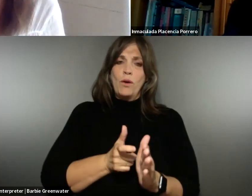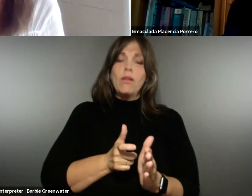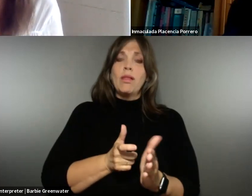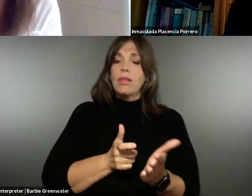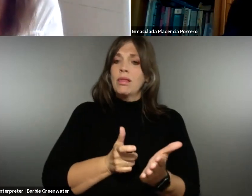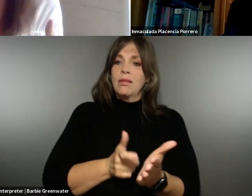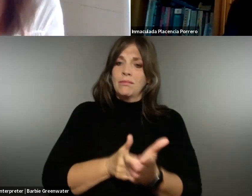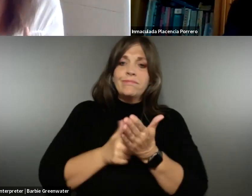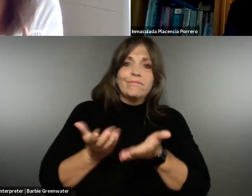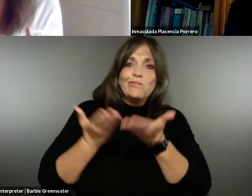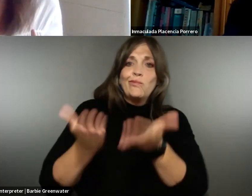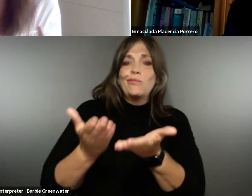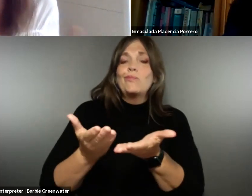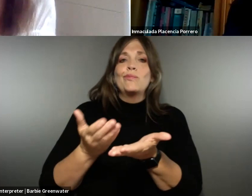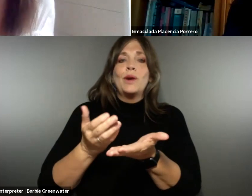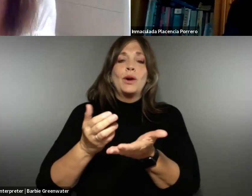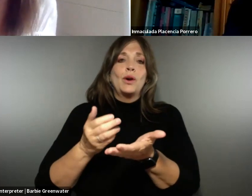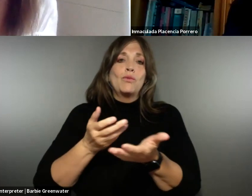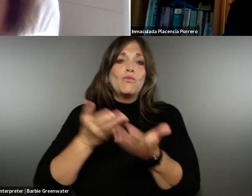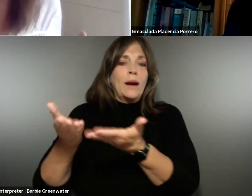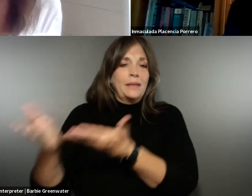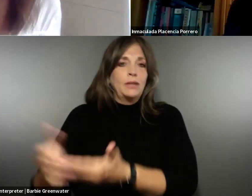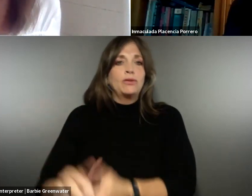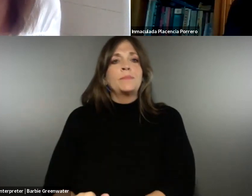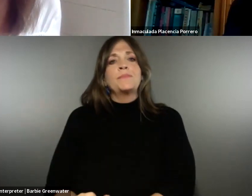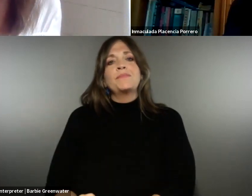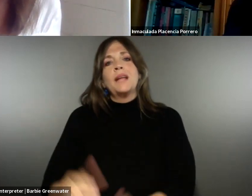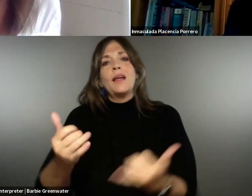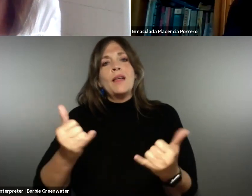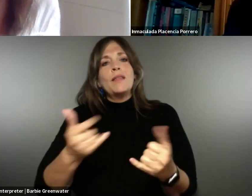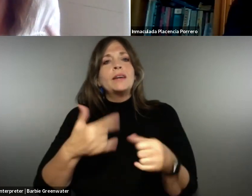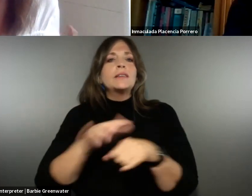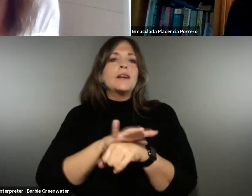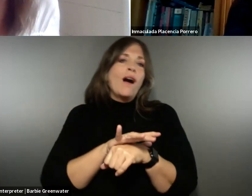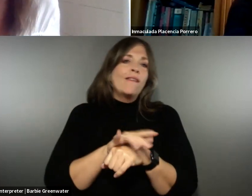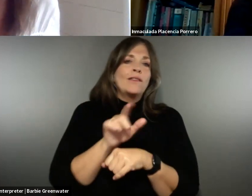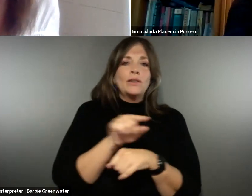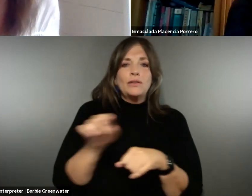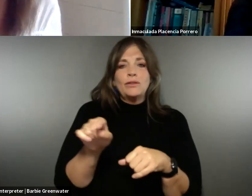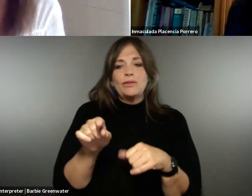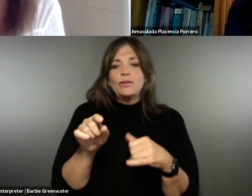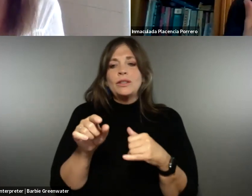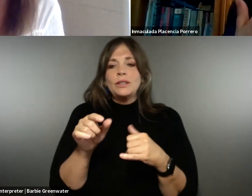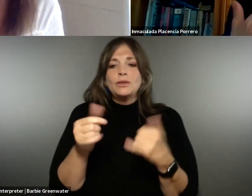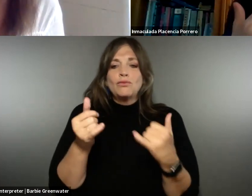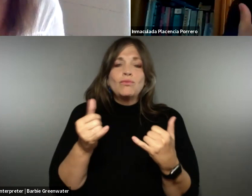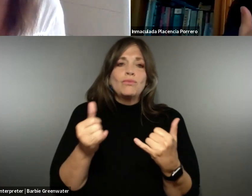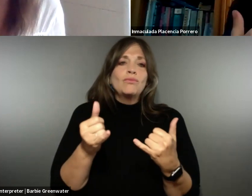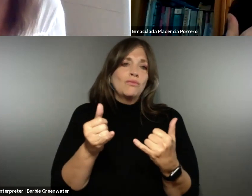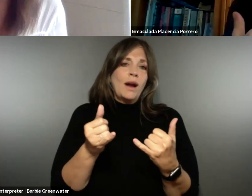of soft recommendations on accessibility to formal legislation with directive covering all Member States. So the current legislation